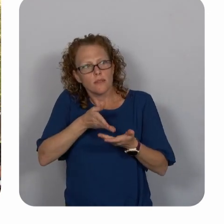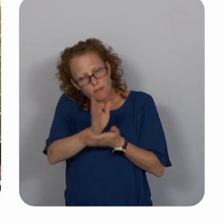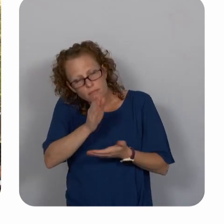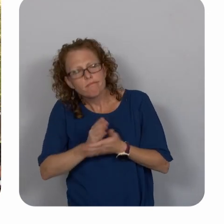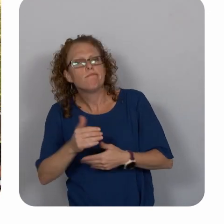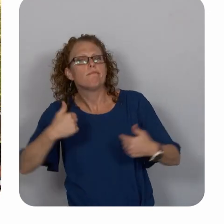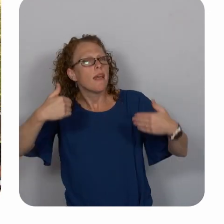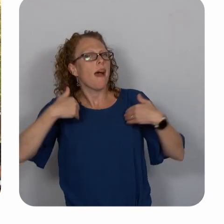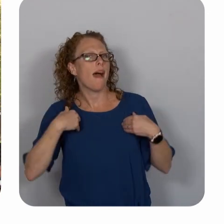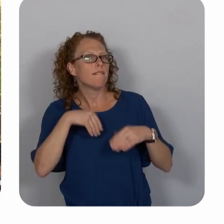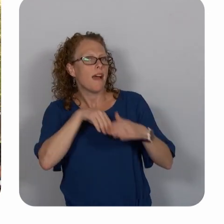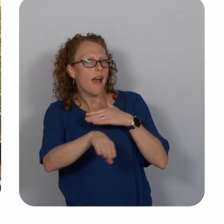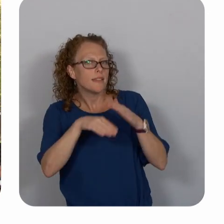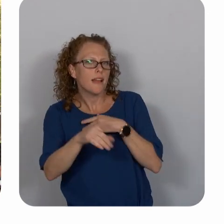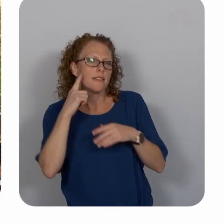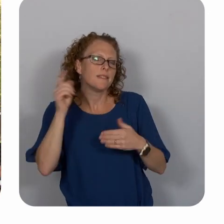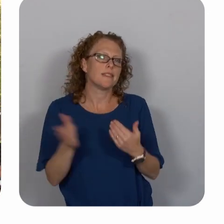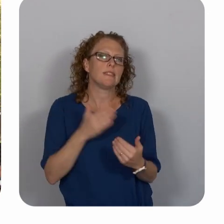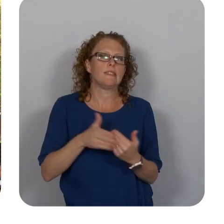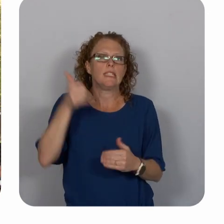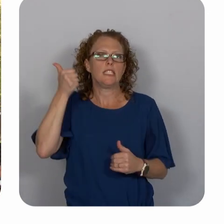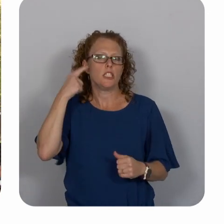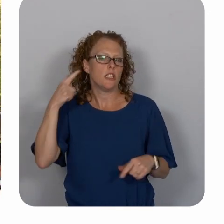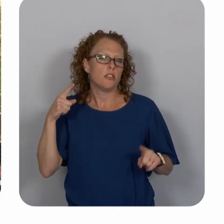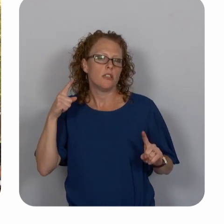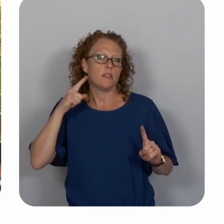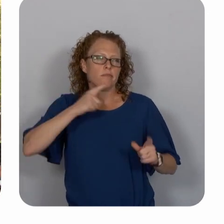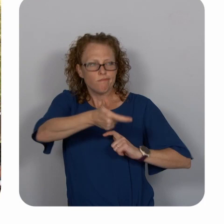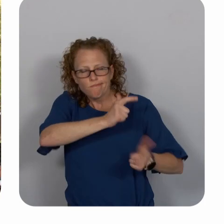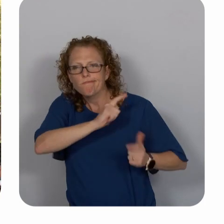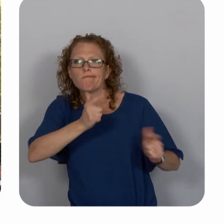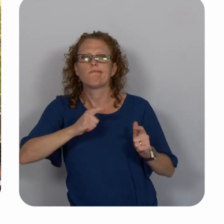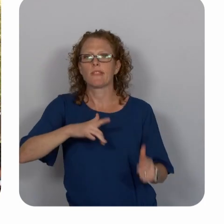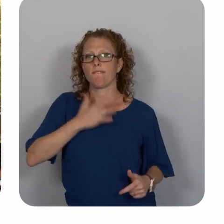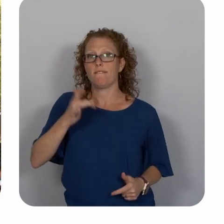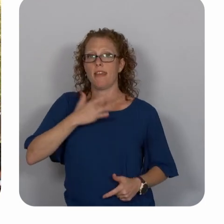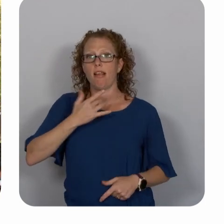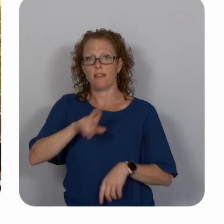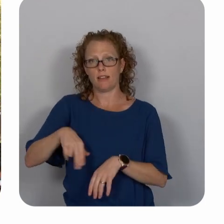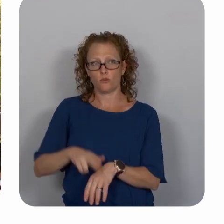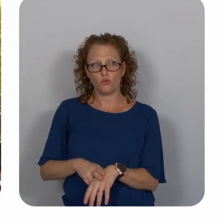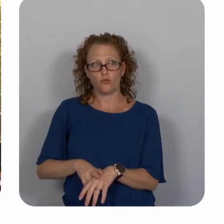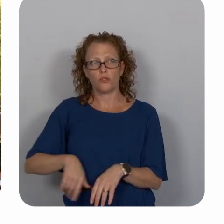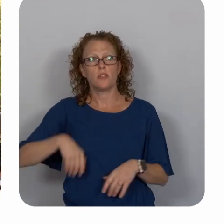Reinforcement Learning from Human feedback is a popular technique that we use to align